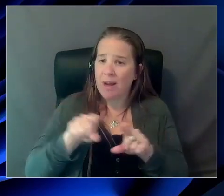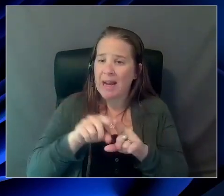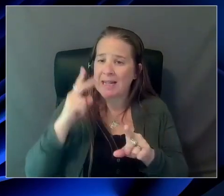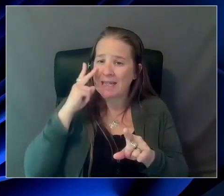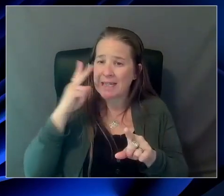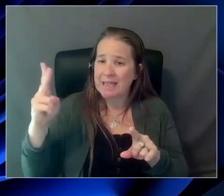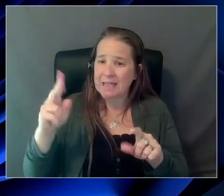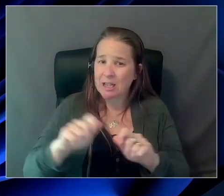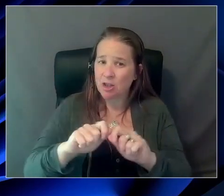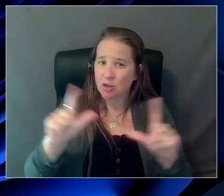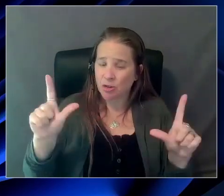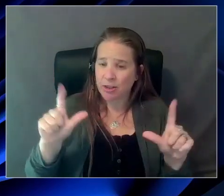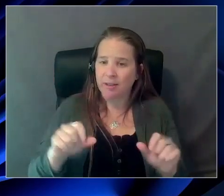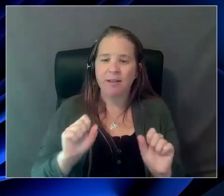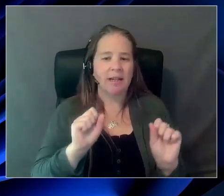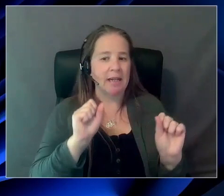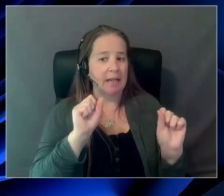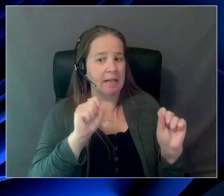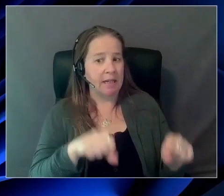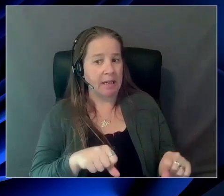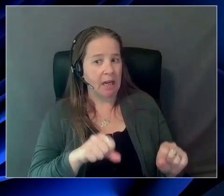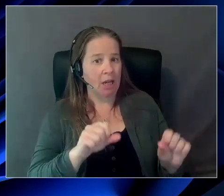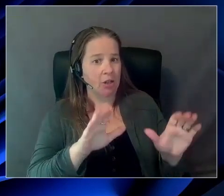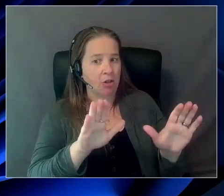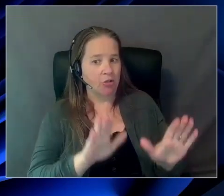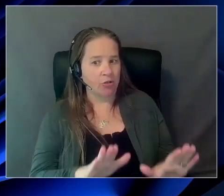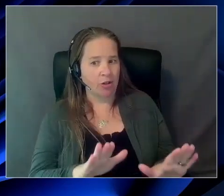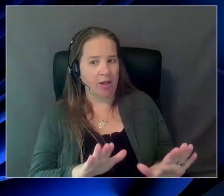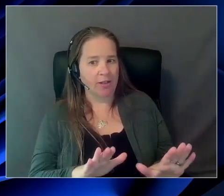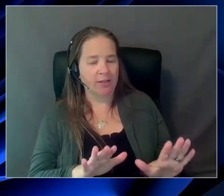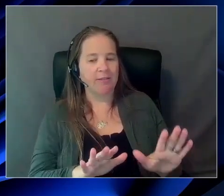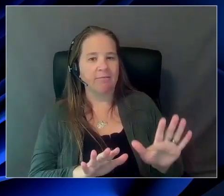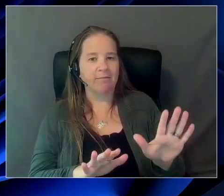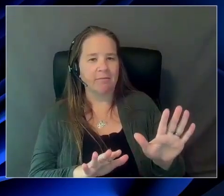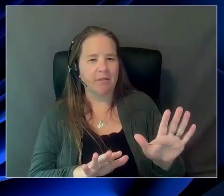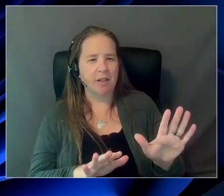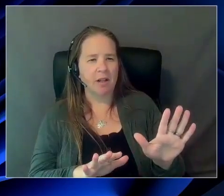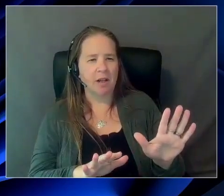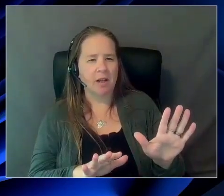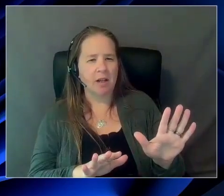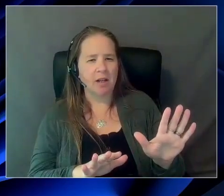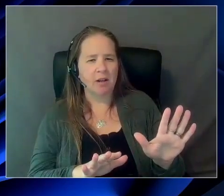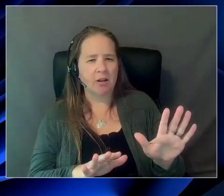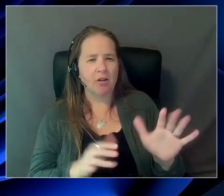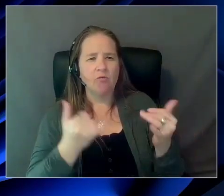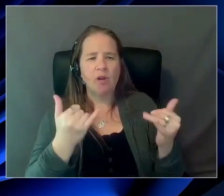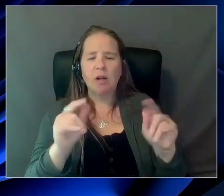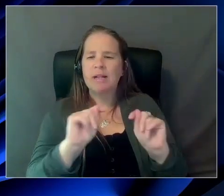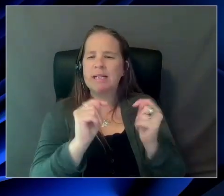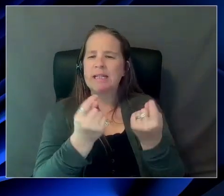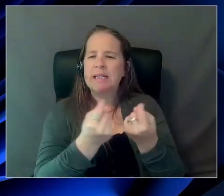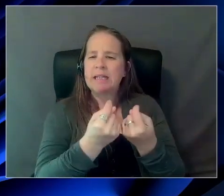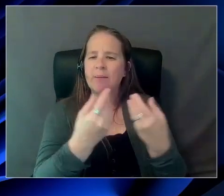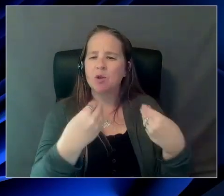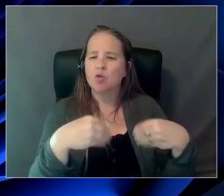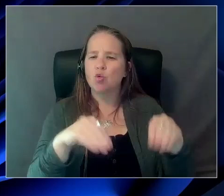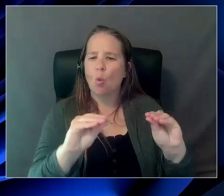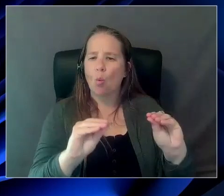I can great let's and I'm going through this seeing the team store.